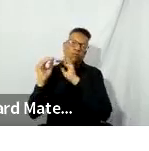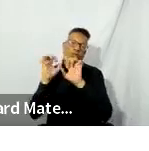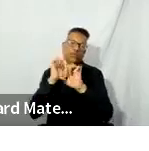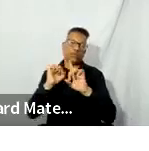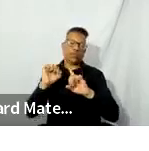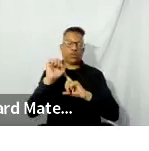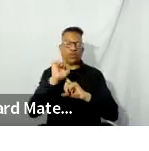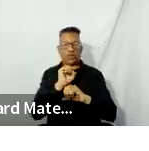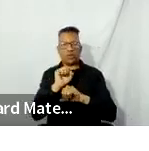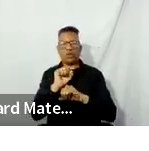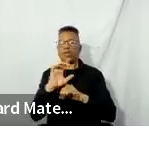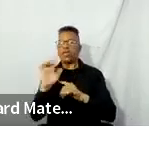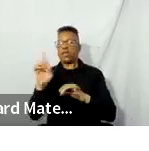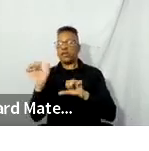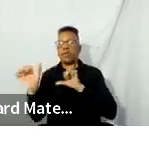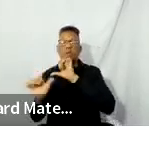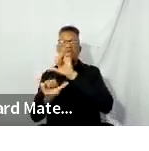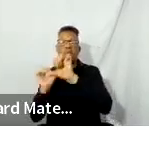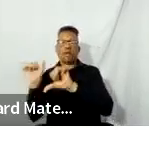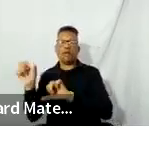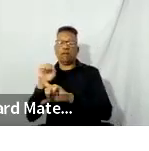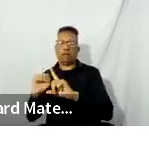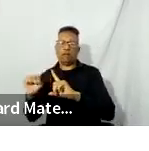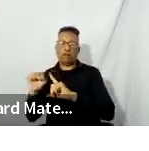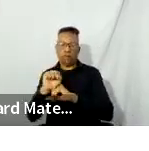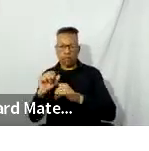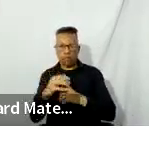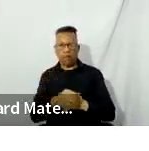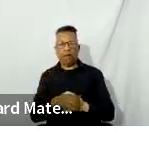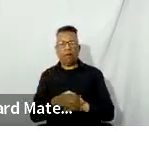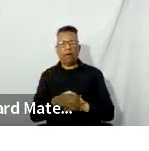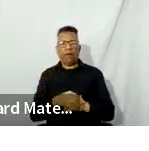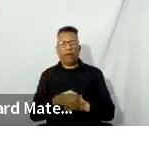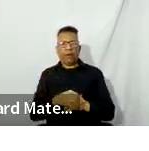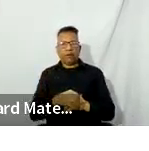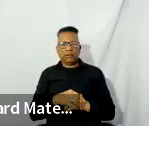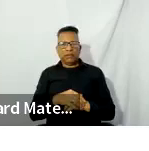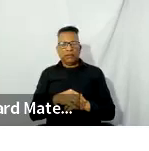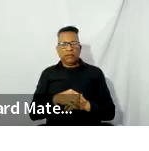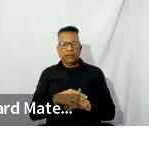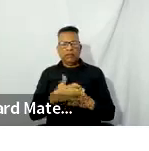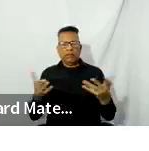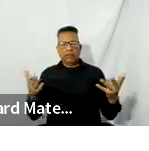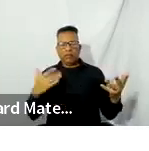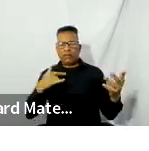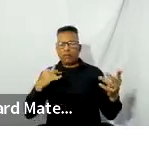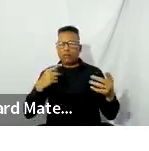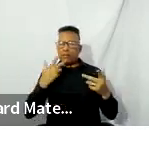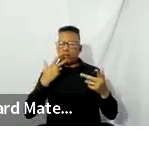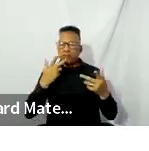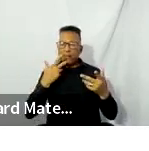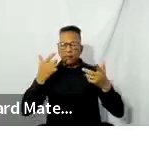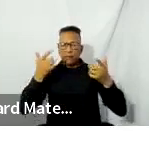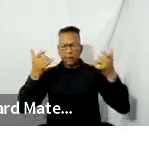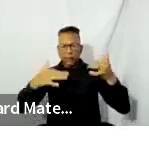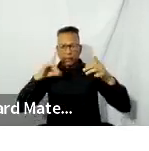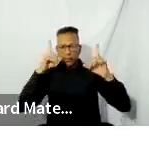transformation And just as it And just as it is difficult to to And just as it is difficult to to say the least, to derive